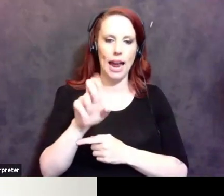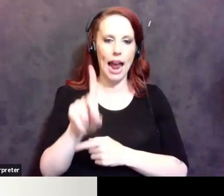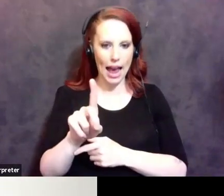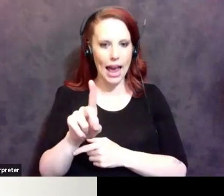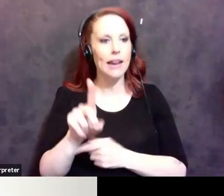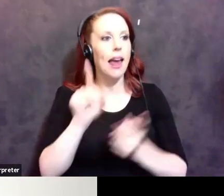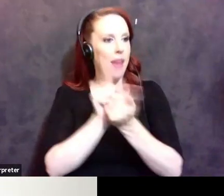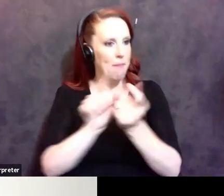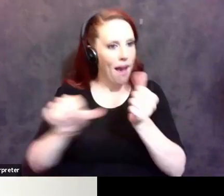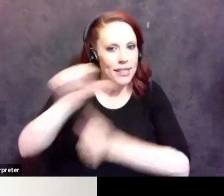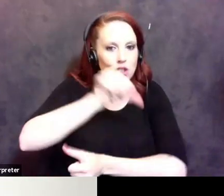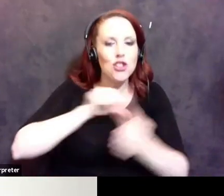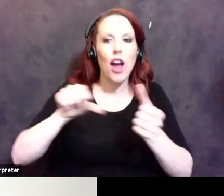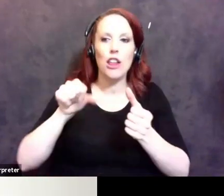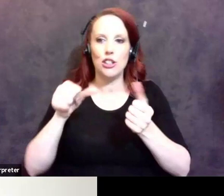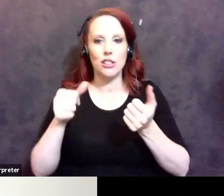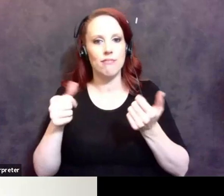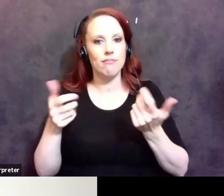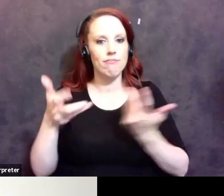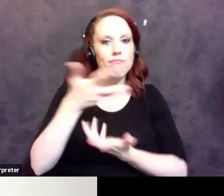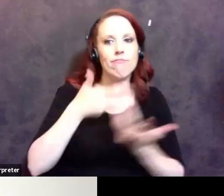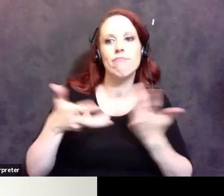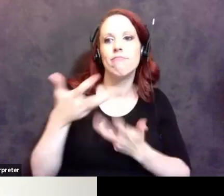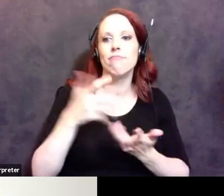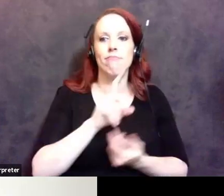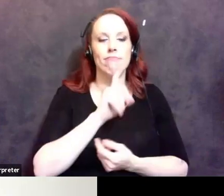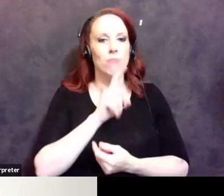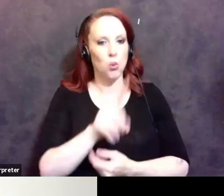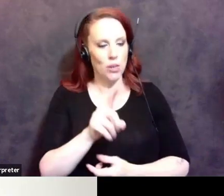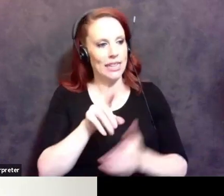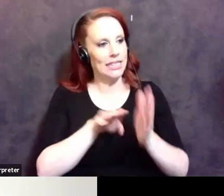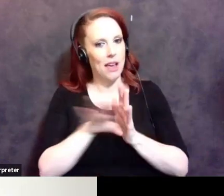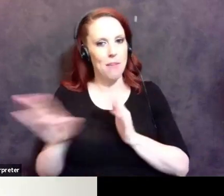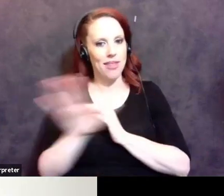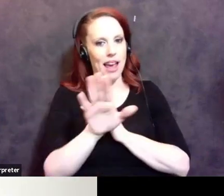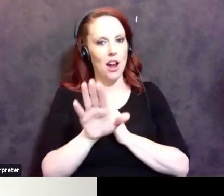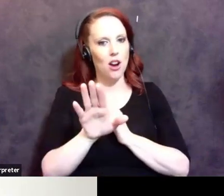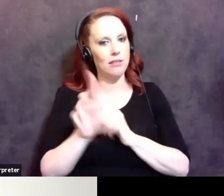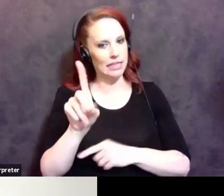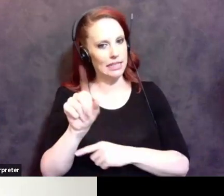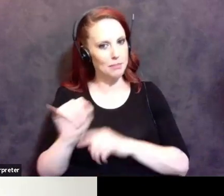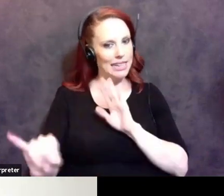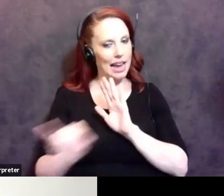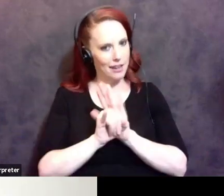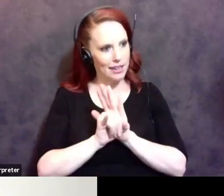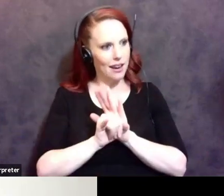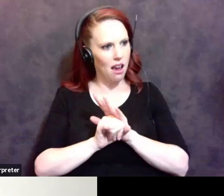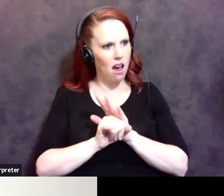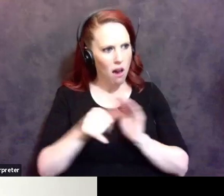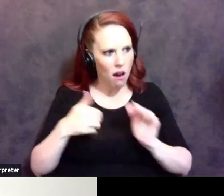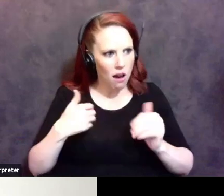in that context and develop their disability identity rooted in community were they able